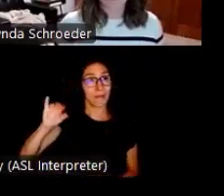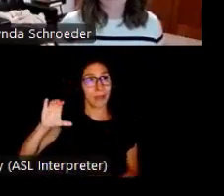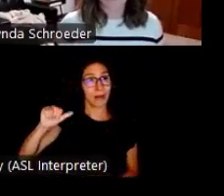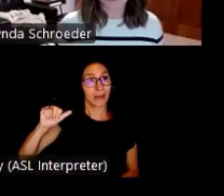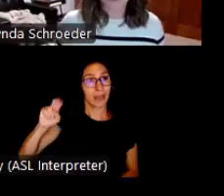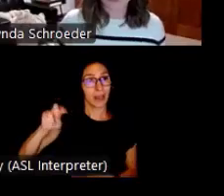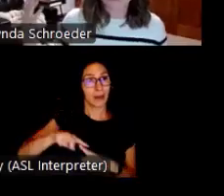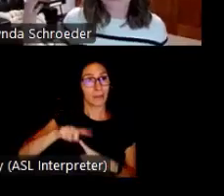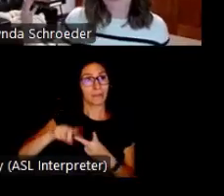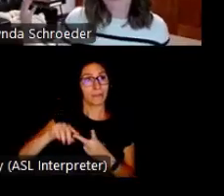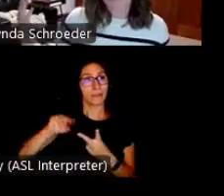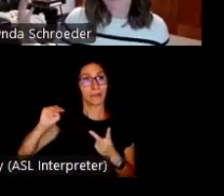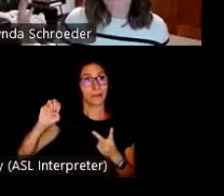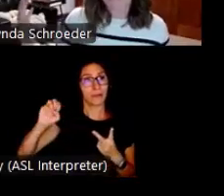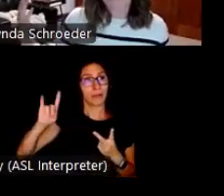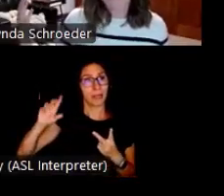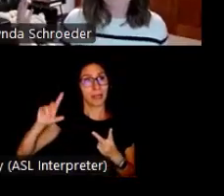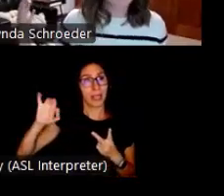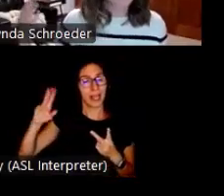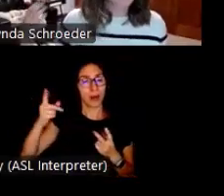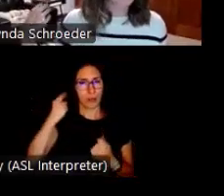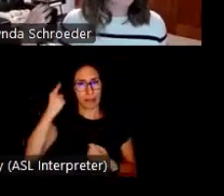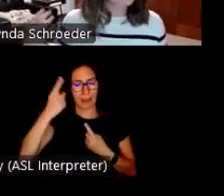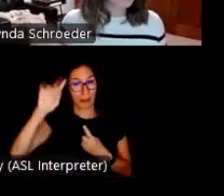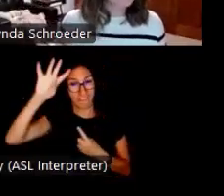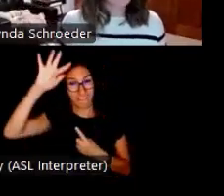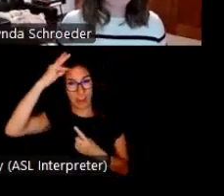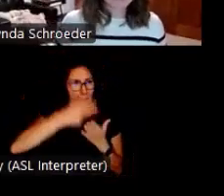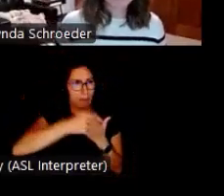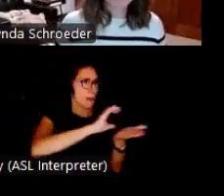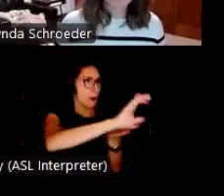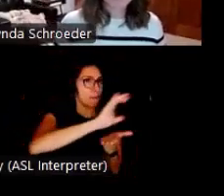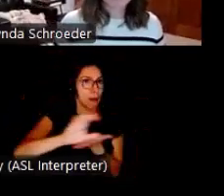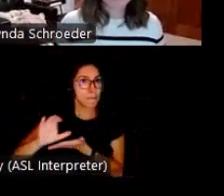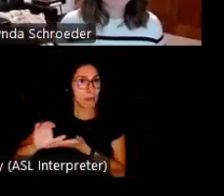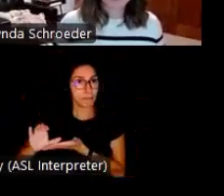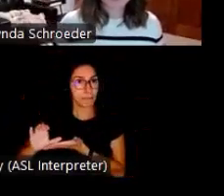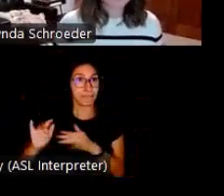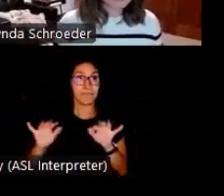allocation at a federal level. And my favorite example was somebody who said,